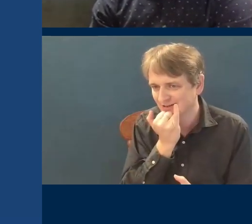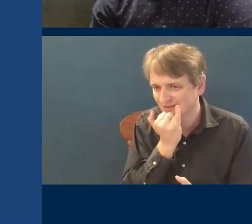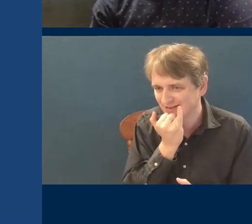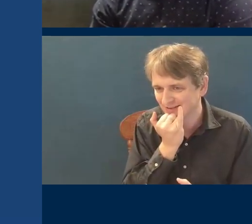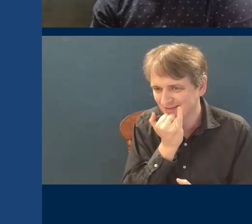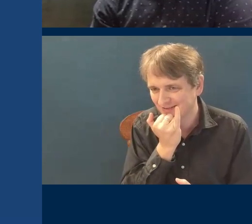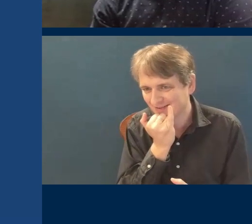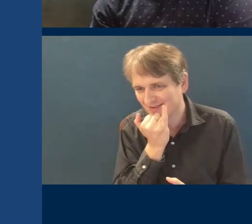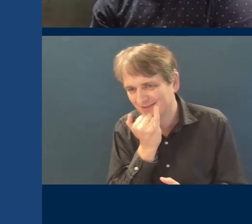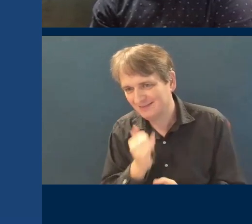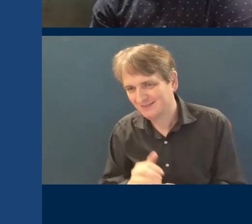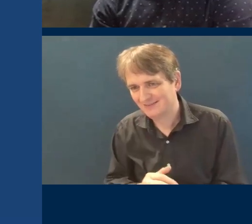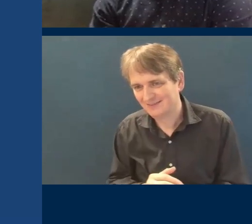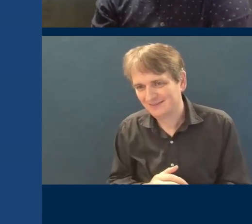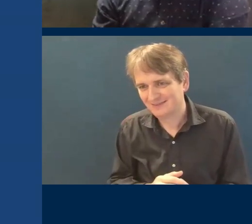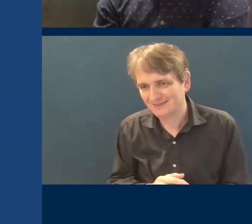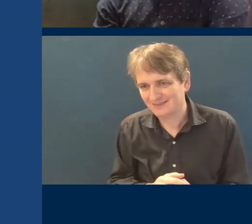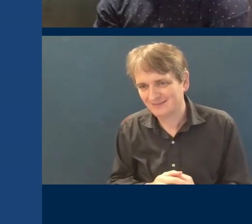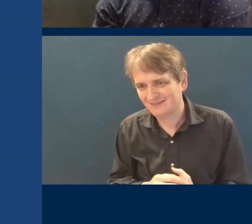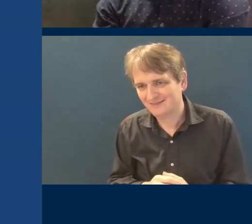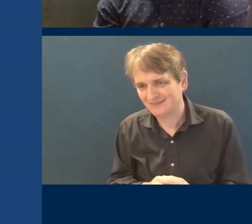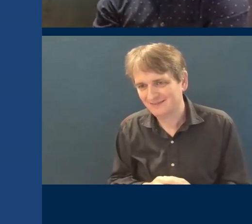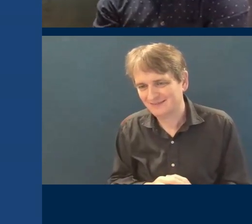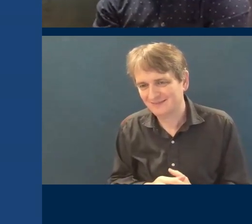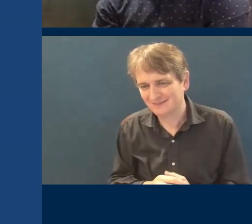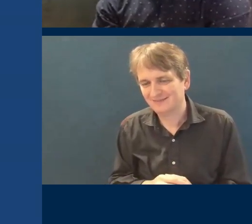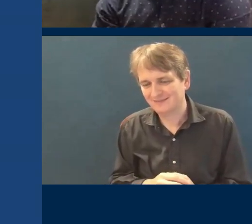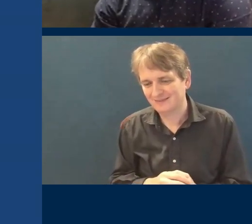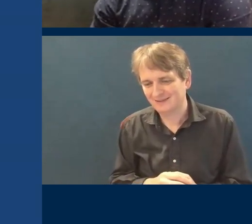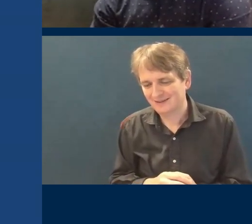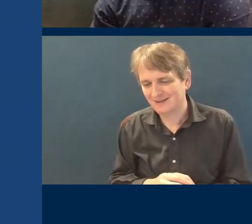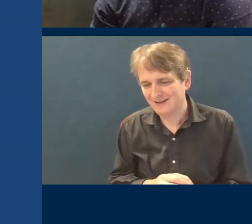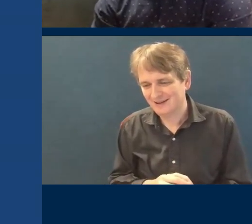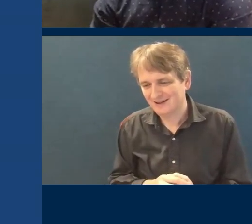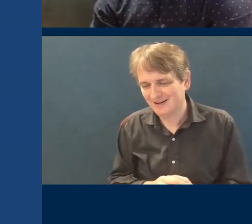that the person's going to be aware that what's on the live captioning isn't.